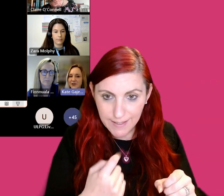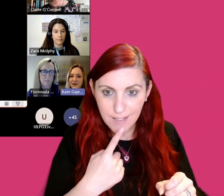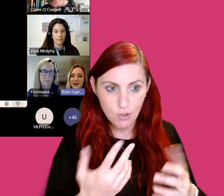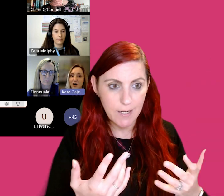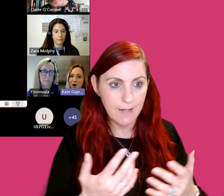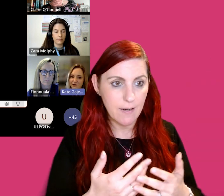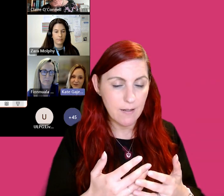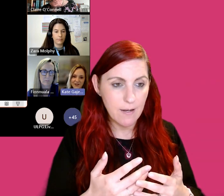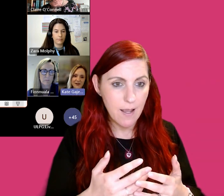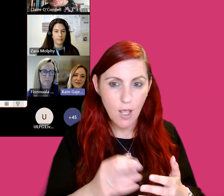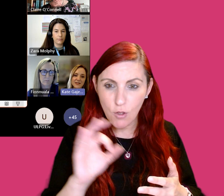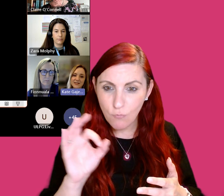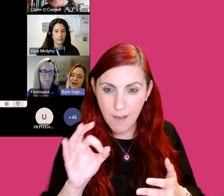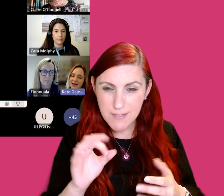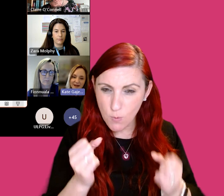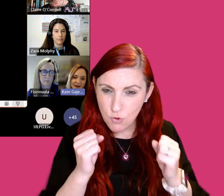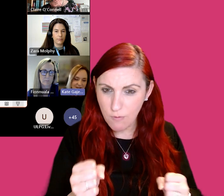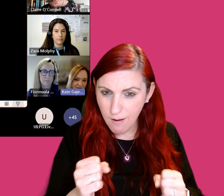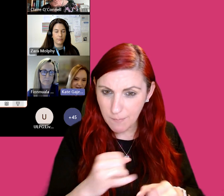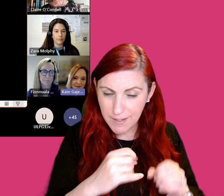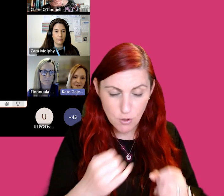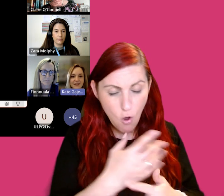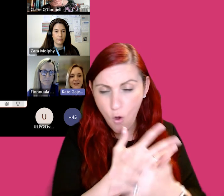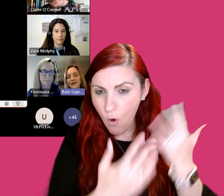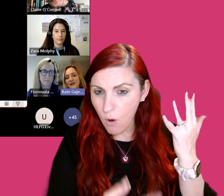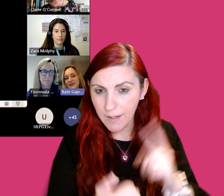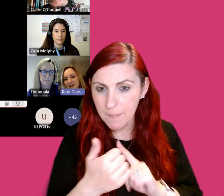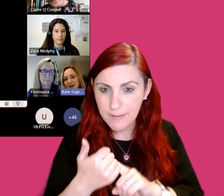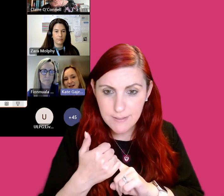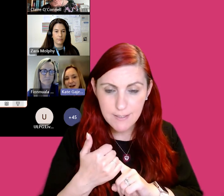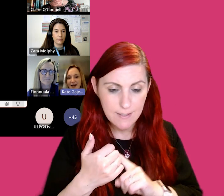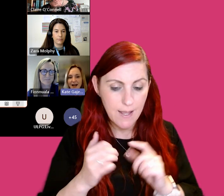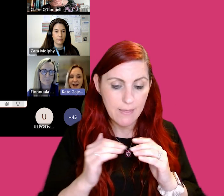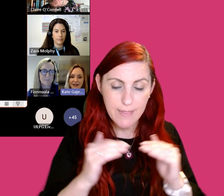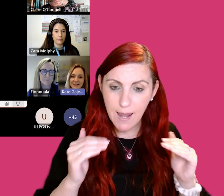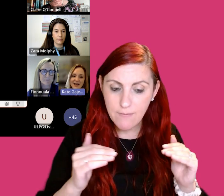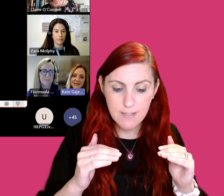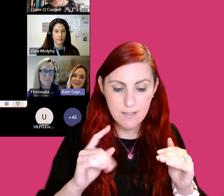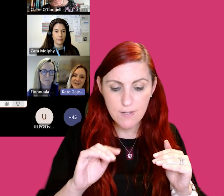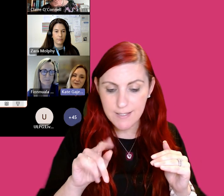steroids are awful for diabetes the levels of activity whether it's a a light exercise